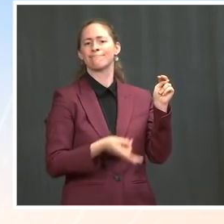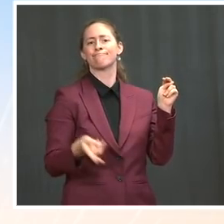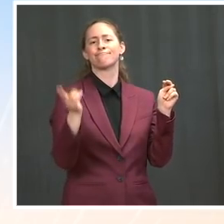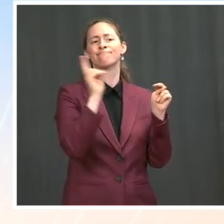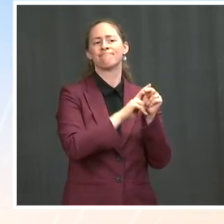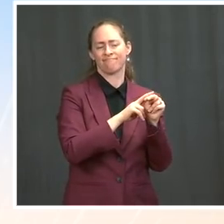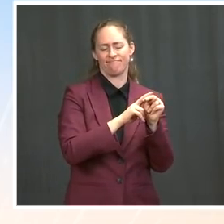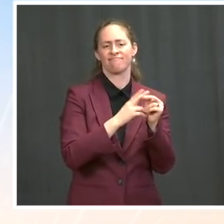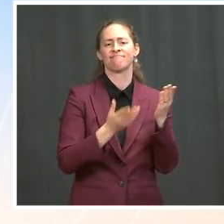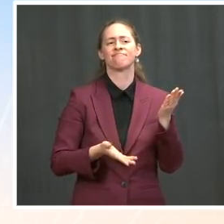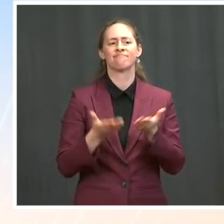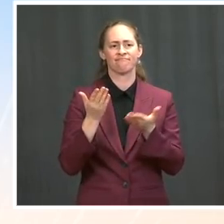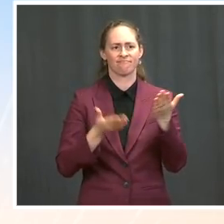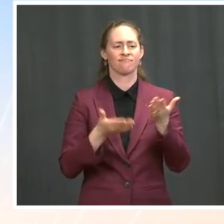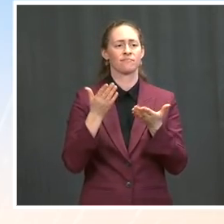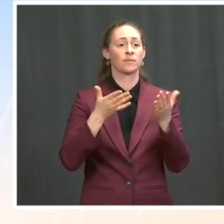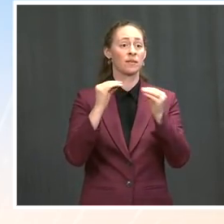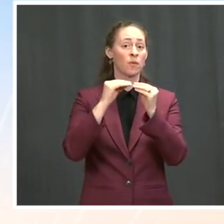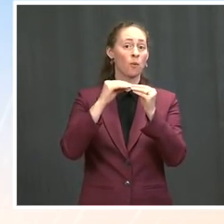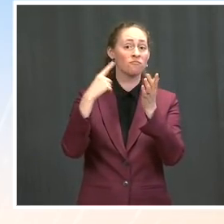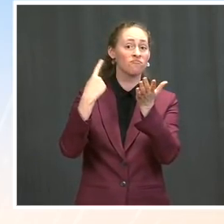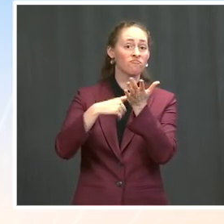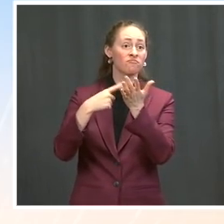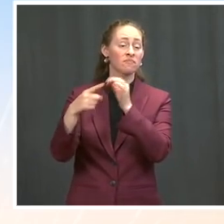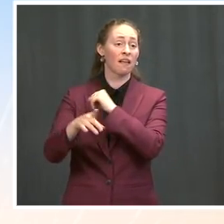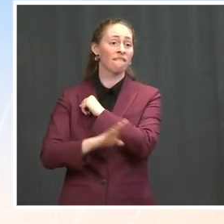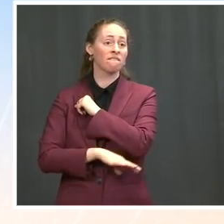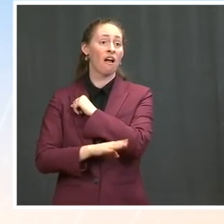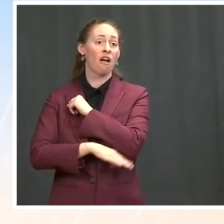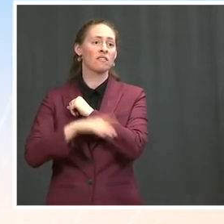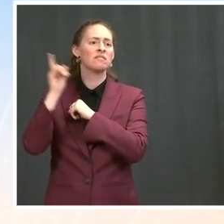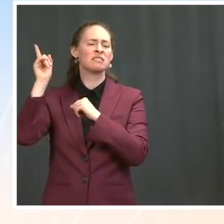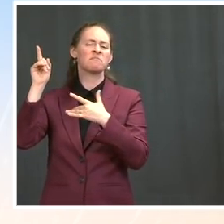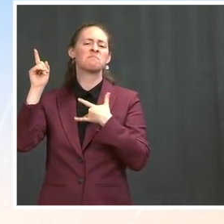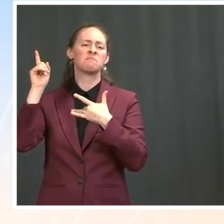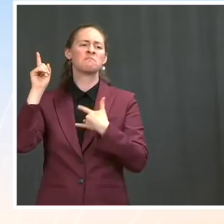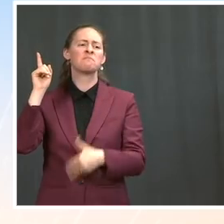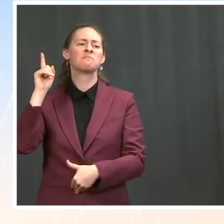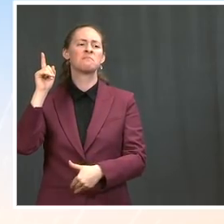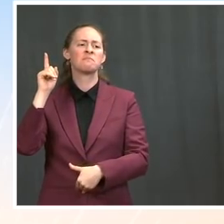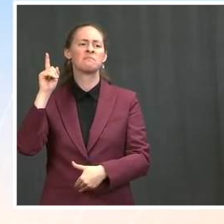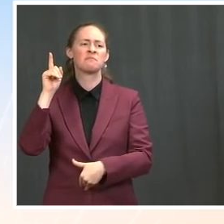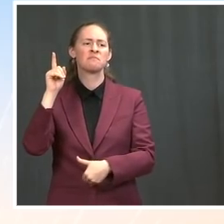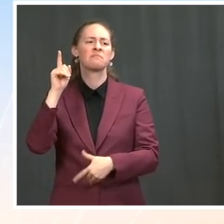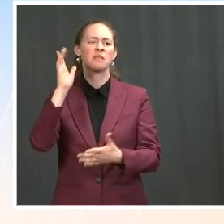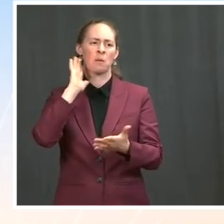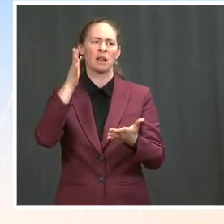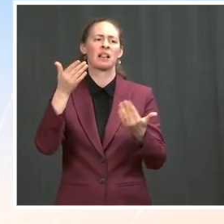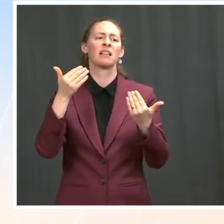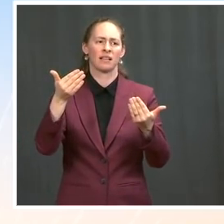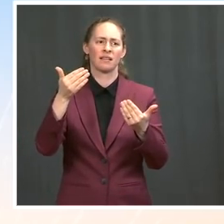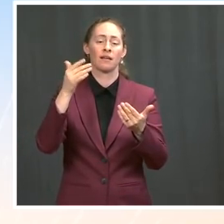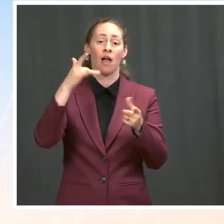But he expects they will do what they've done three times over the last. Go ahead. The Press: Thank you, Jen. The President said repeatedly on the campaign trail